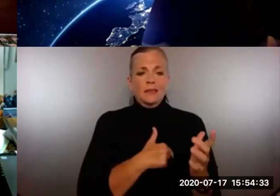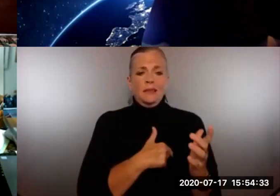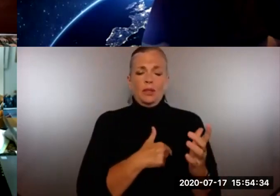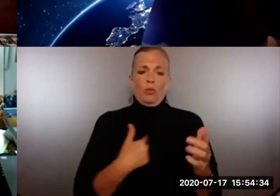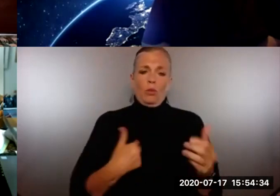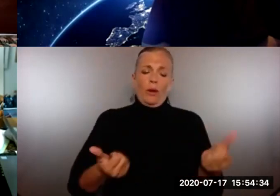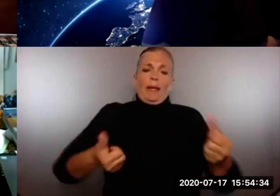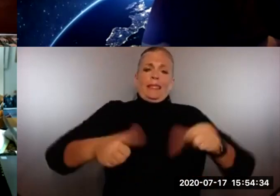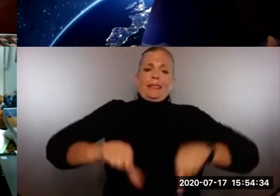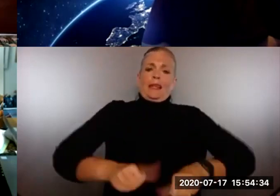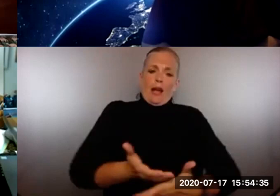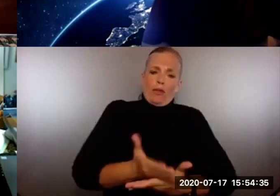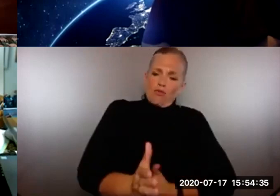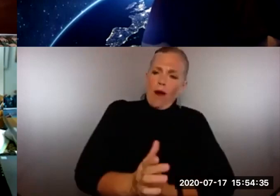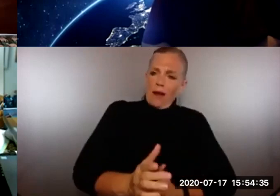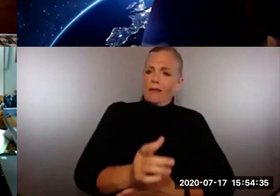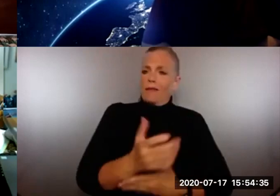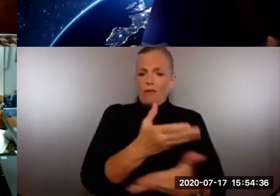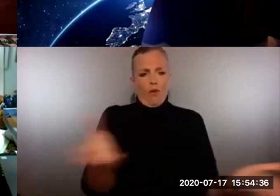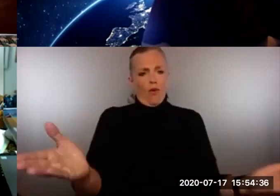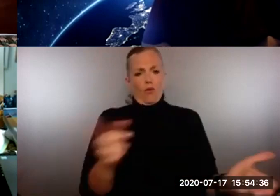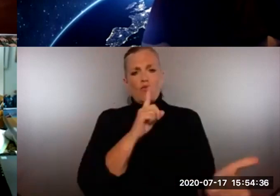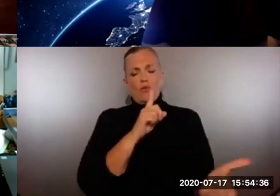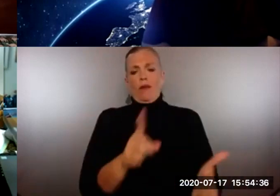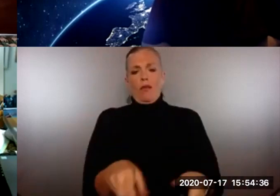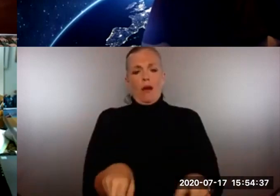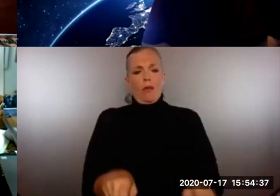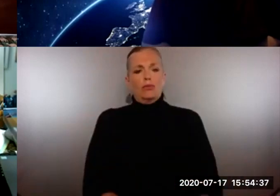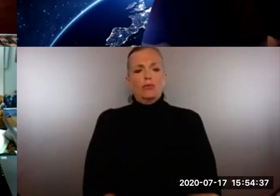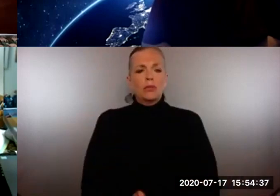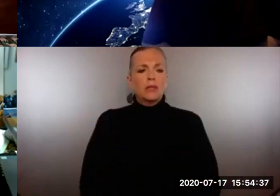and supports to express ourselves,